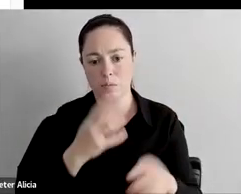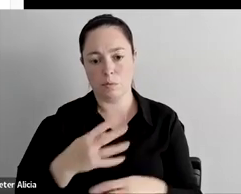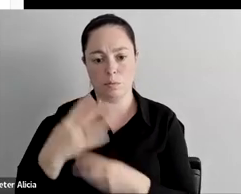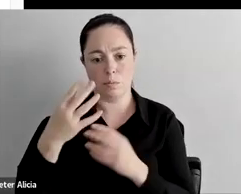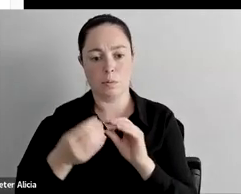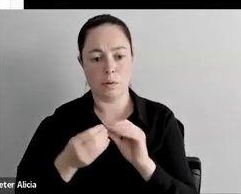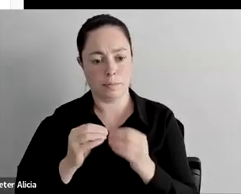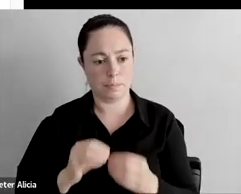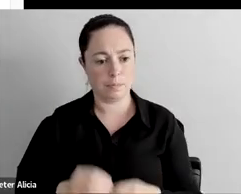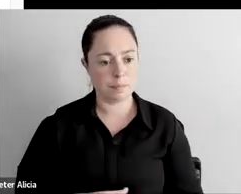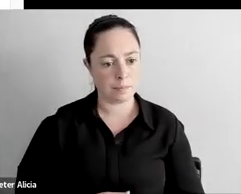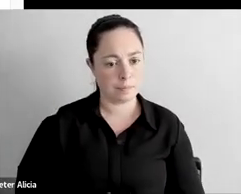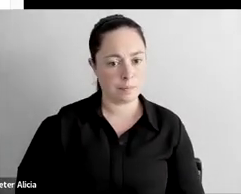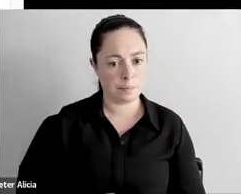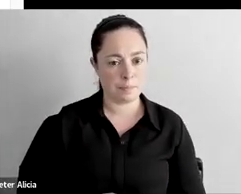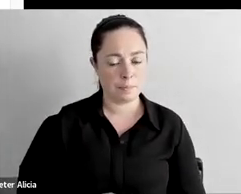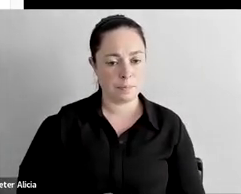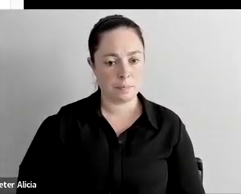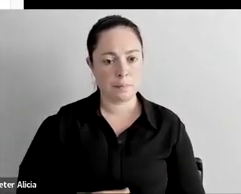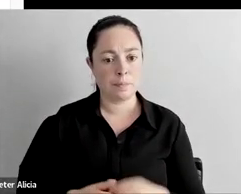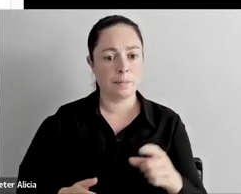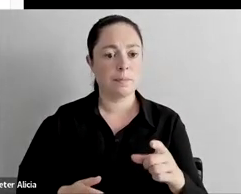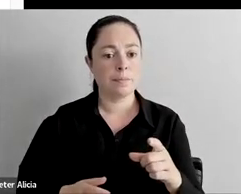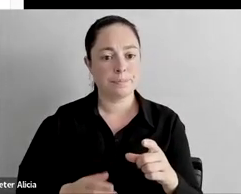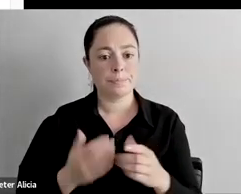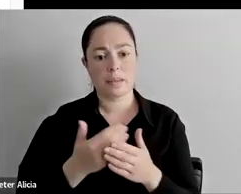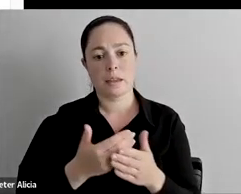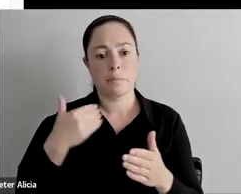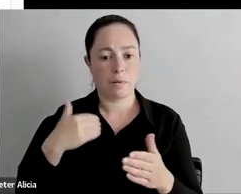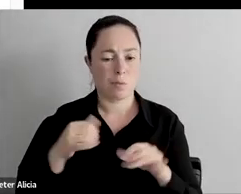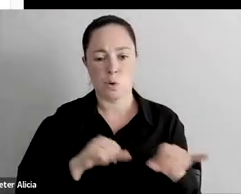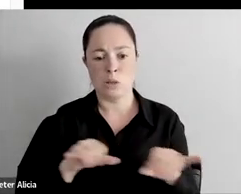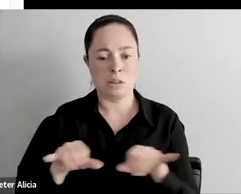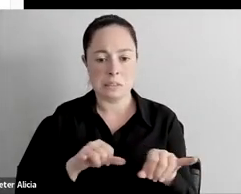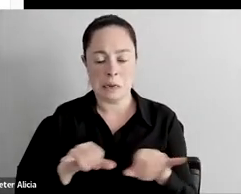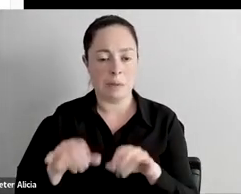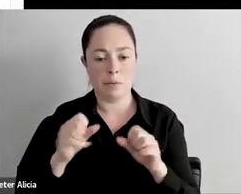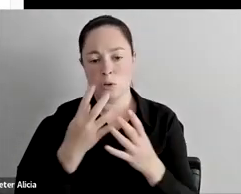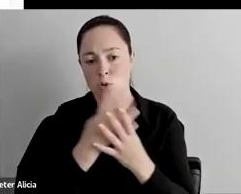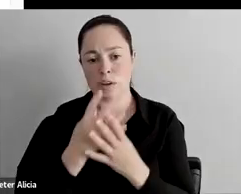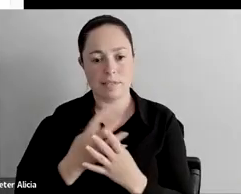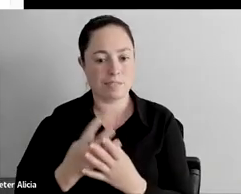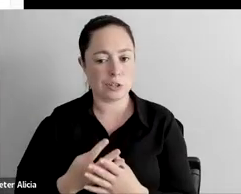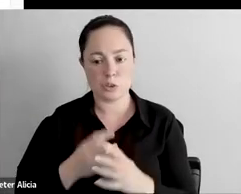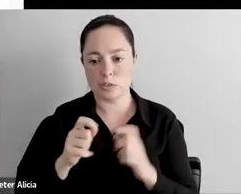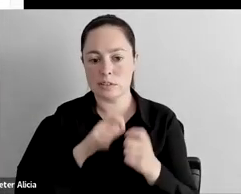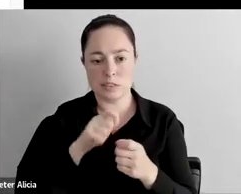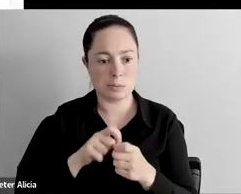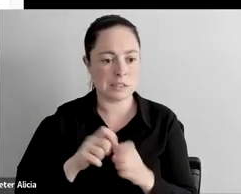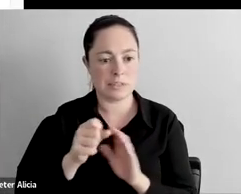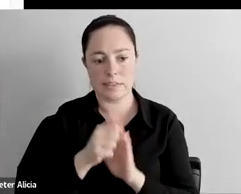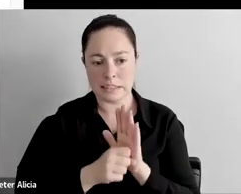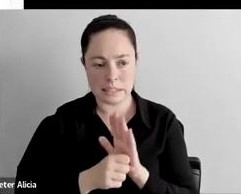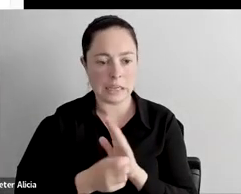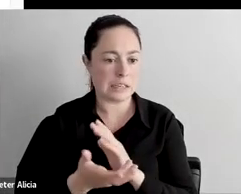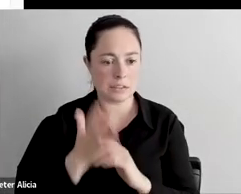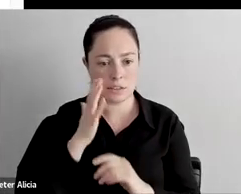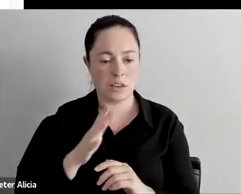And then as we did before, we can choose to filter to a specific state. I'm going to pick on Massachusetts